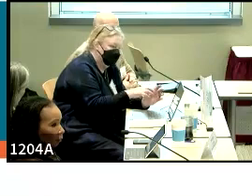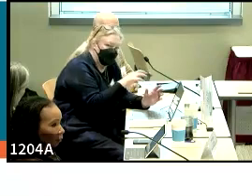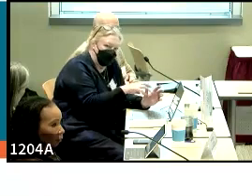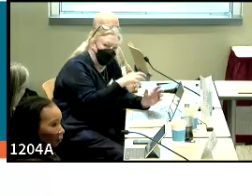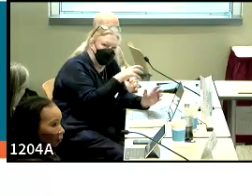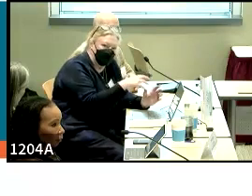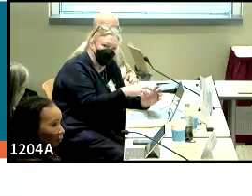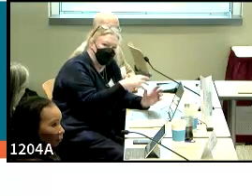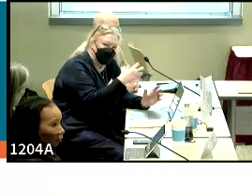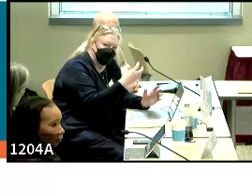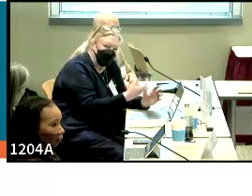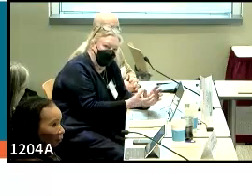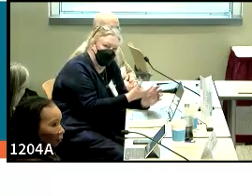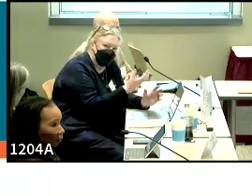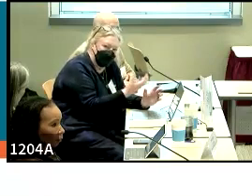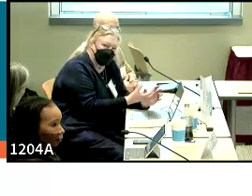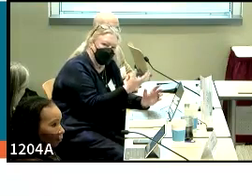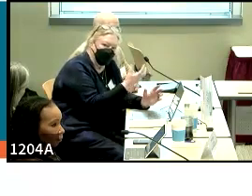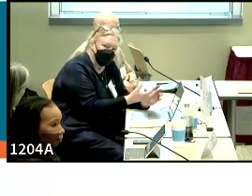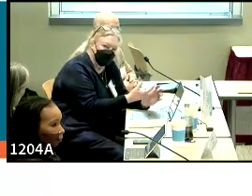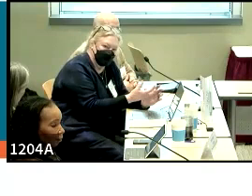is what we do supporting our community?